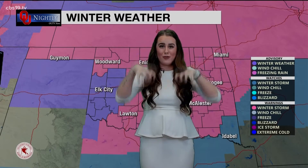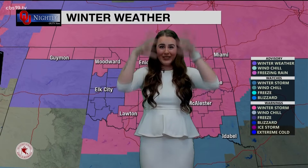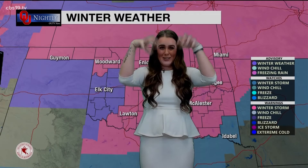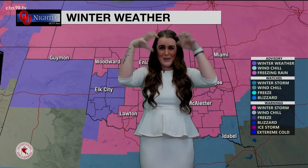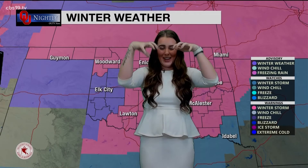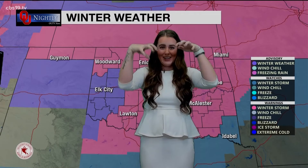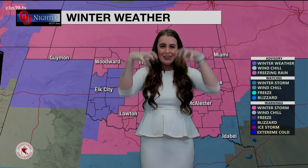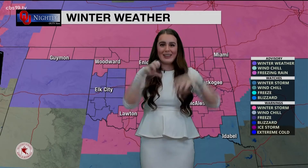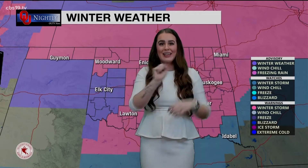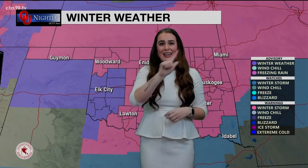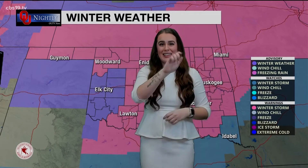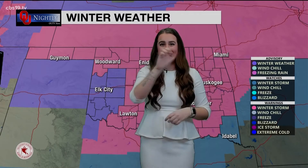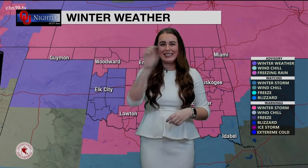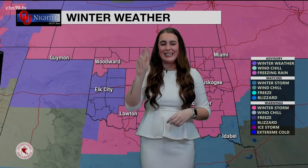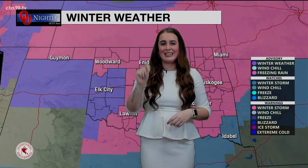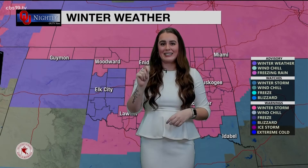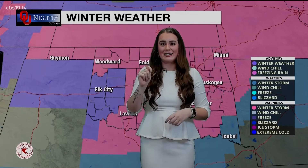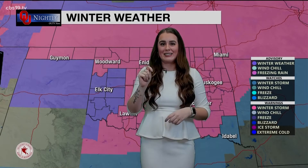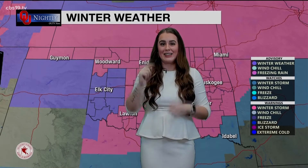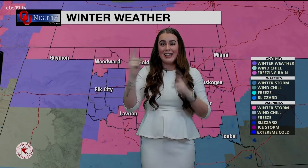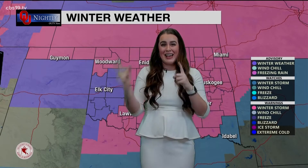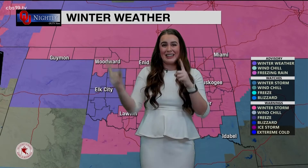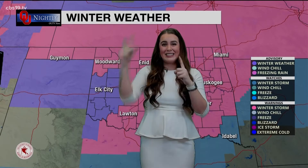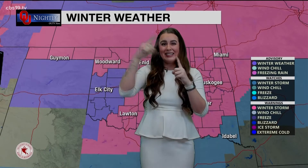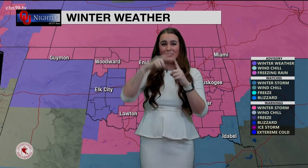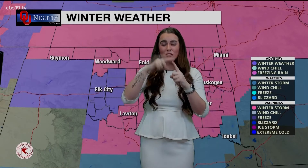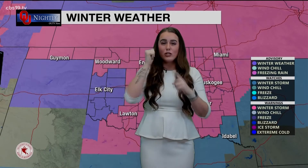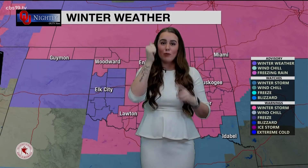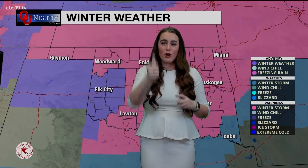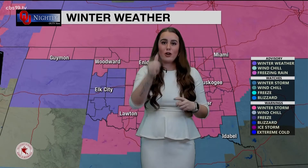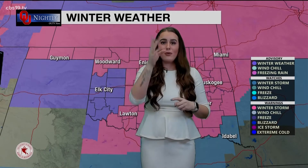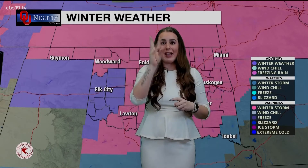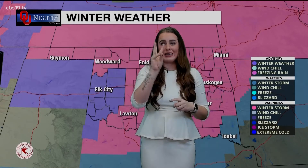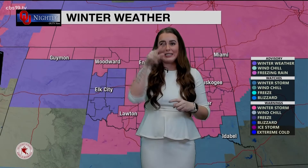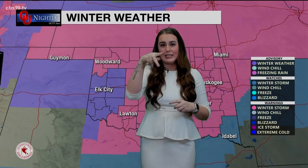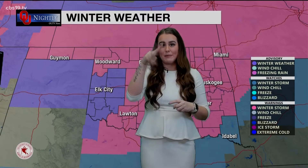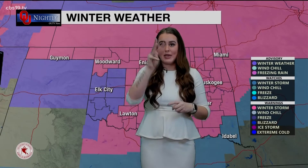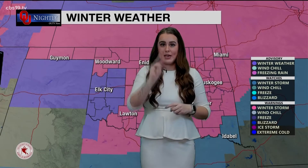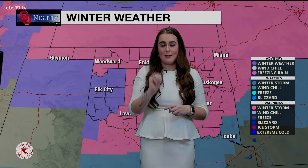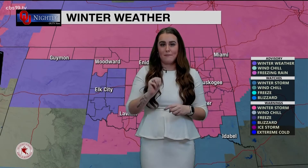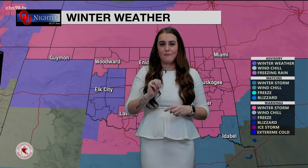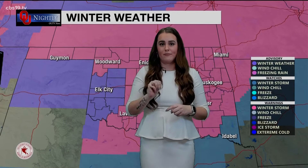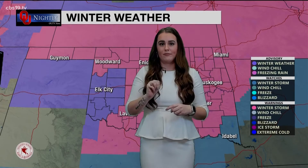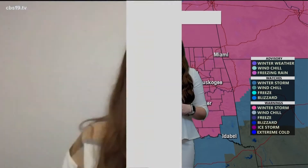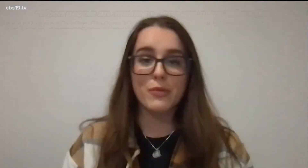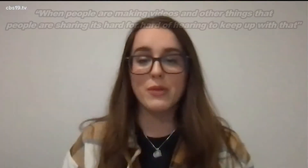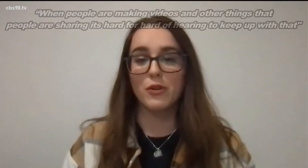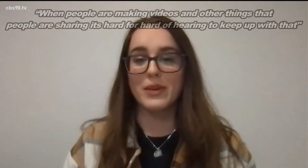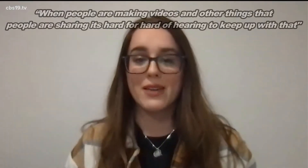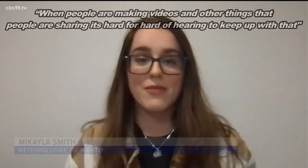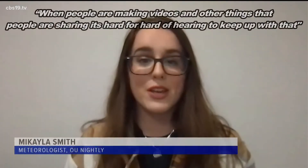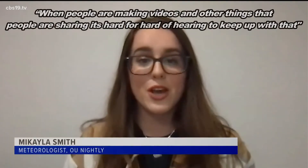freezing rain and sleet until tomorrow at 6:00 PM when people are making videos